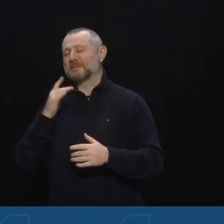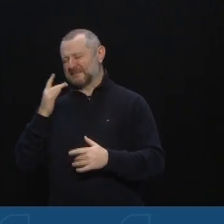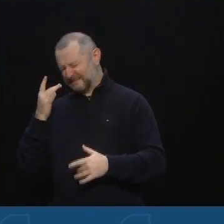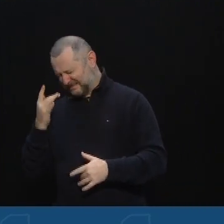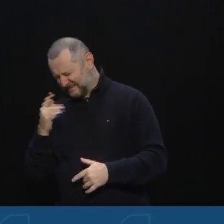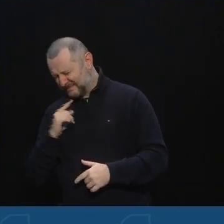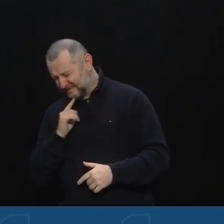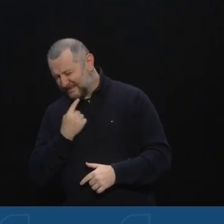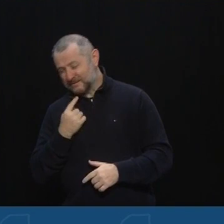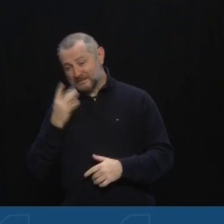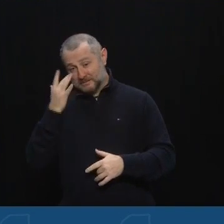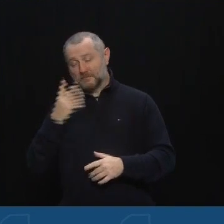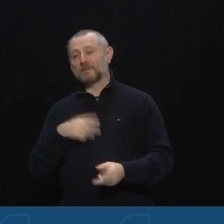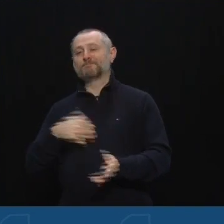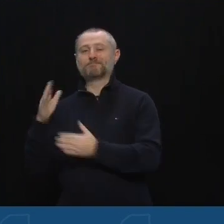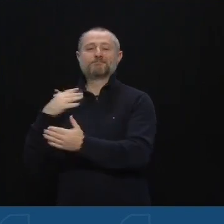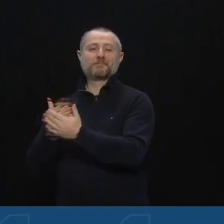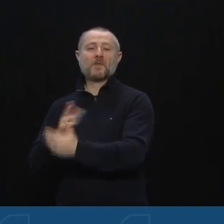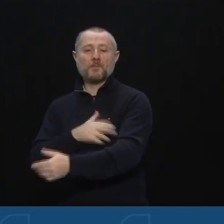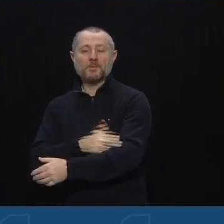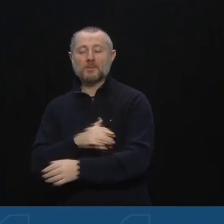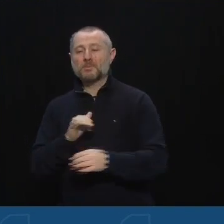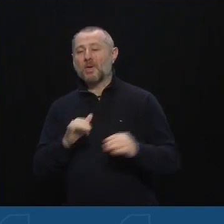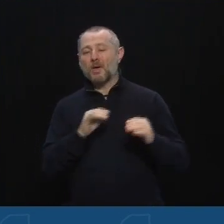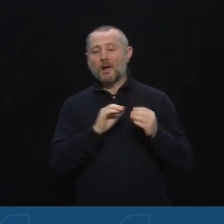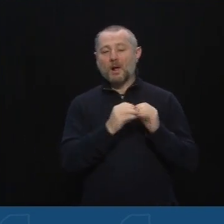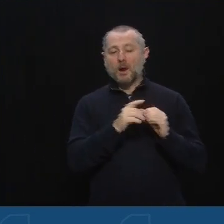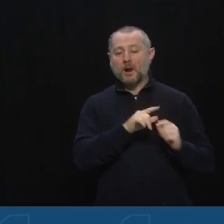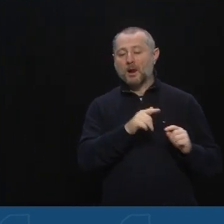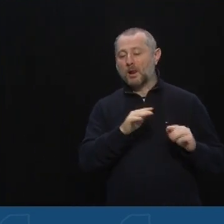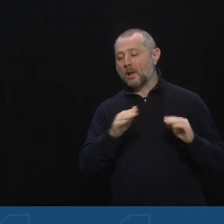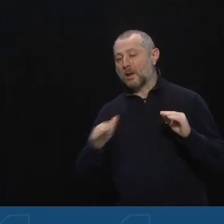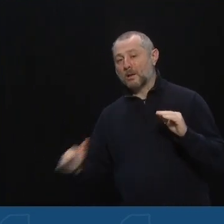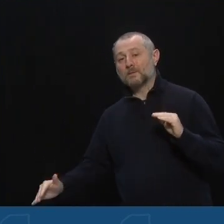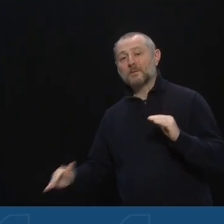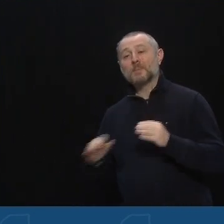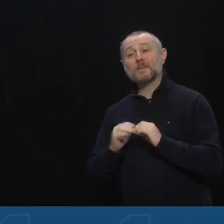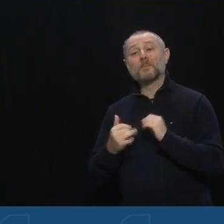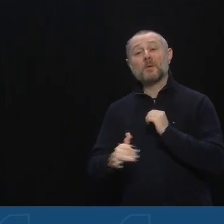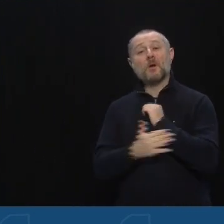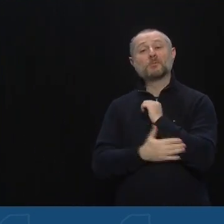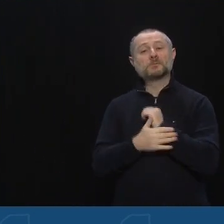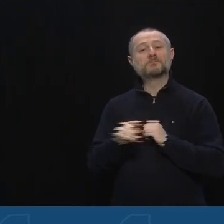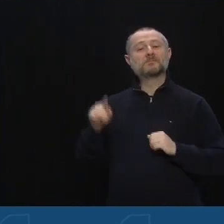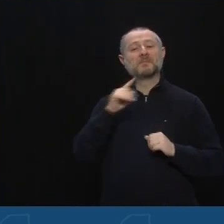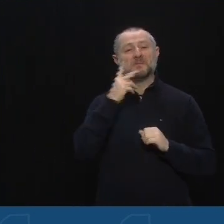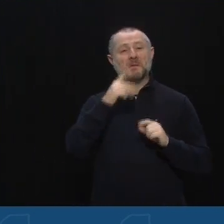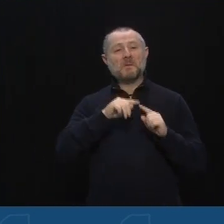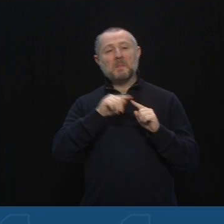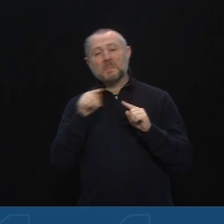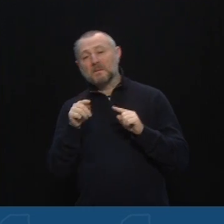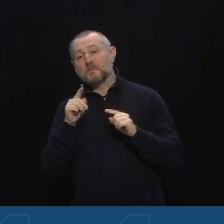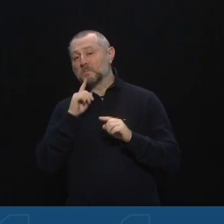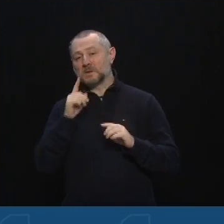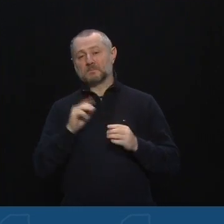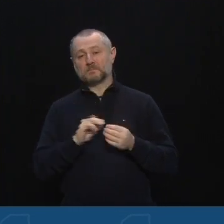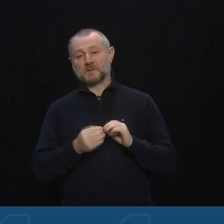GET THE INFECTIONS, THEN PEOPLE GET SICK. IF THEY REALLY GET, I THEY'RE GOING INTO A HOSPITAL AND THE NUMBERS ARE STARTING TO TREND